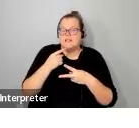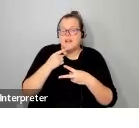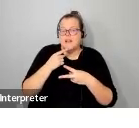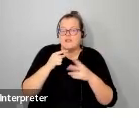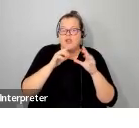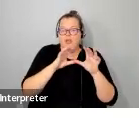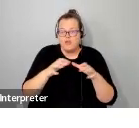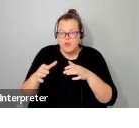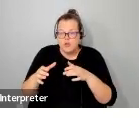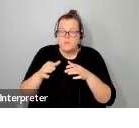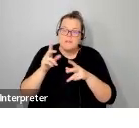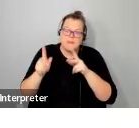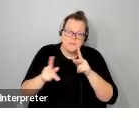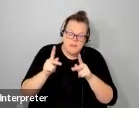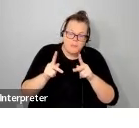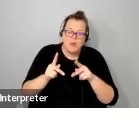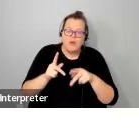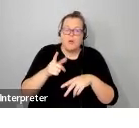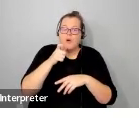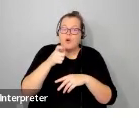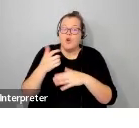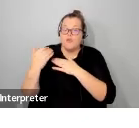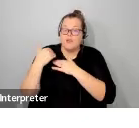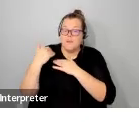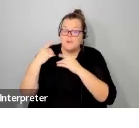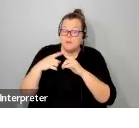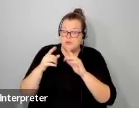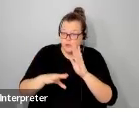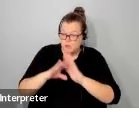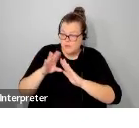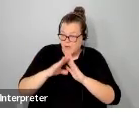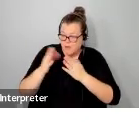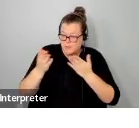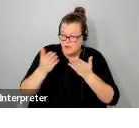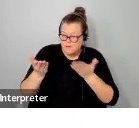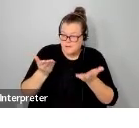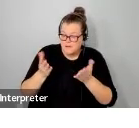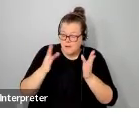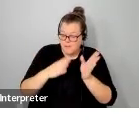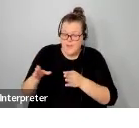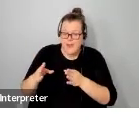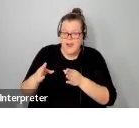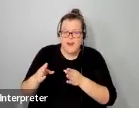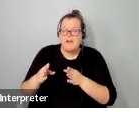individuals who are responsible for developing a Service plan can't provide other direct waiver services.